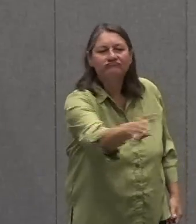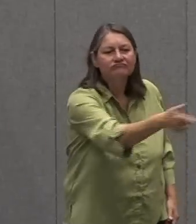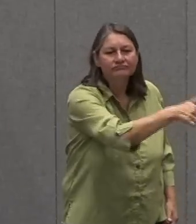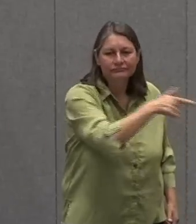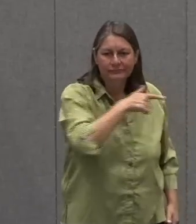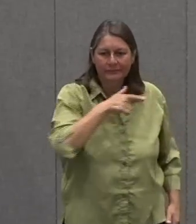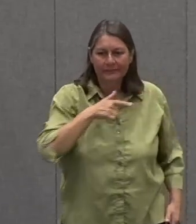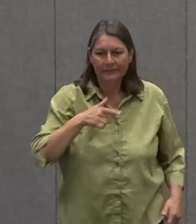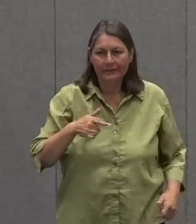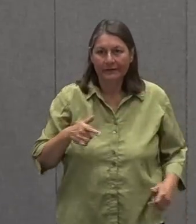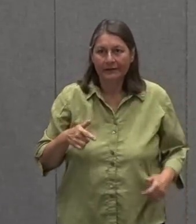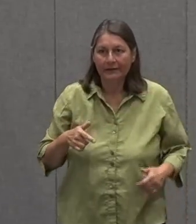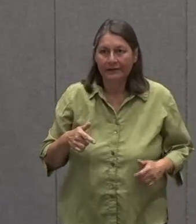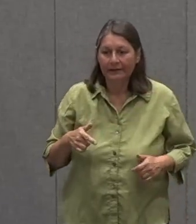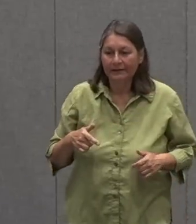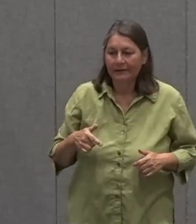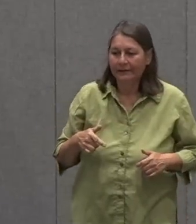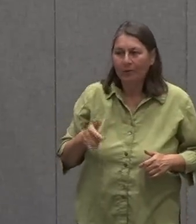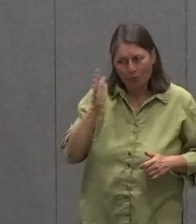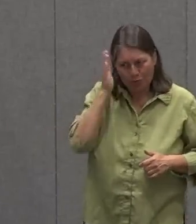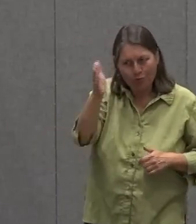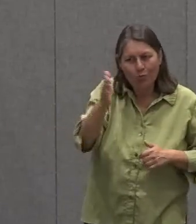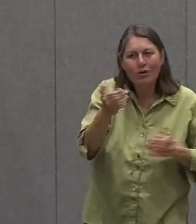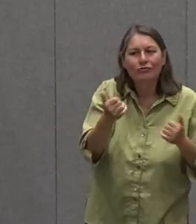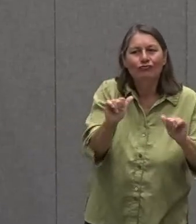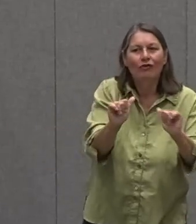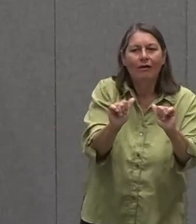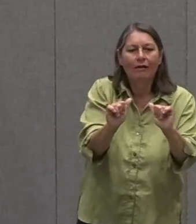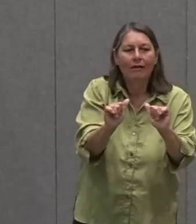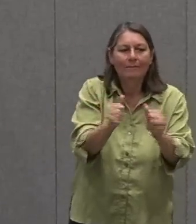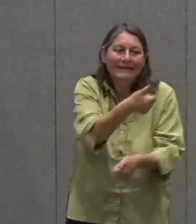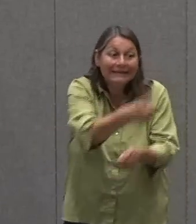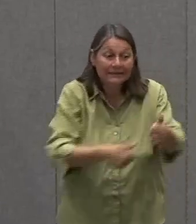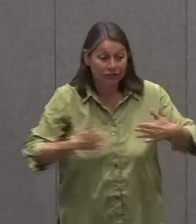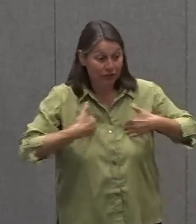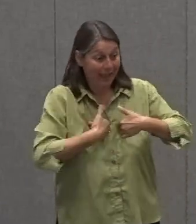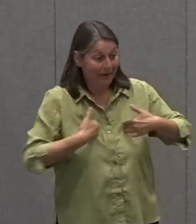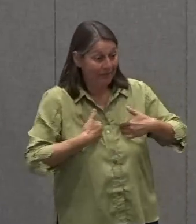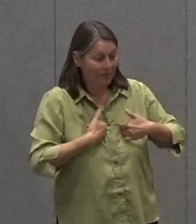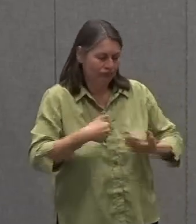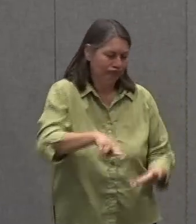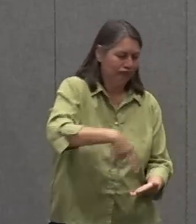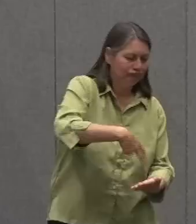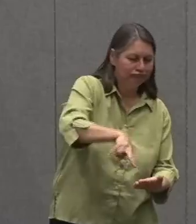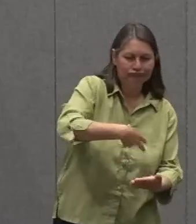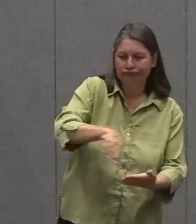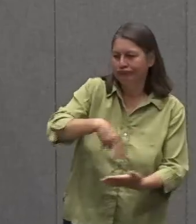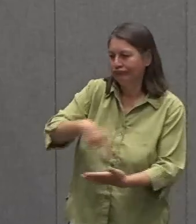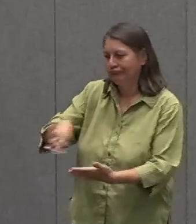but first, each beast danced and sang before the king and his daughter.